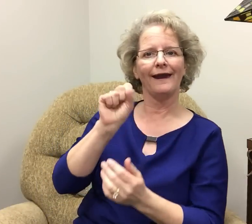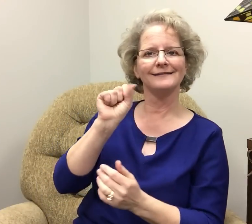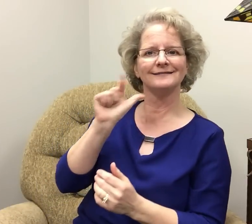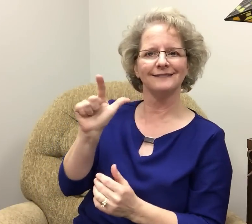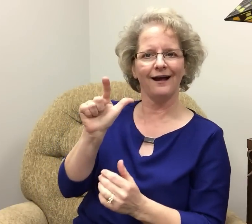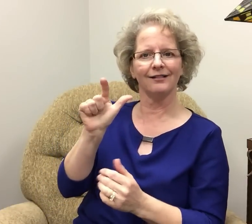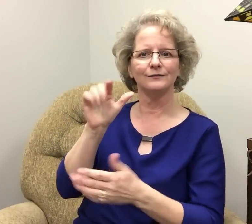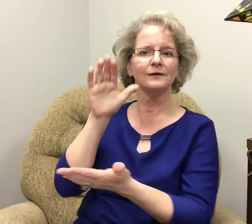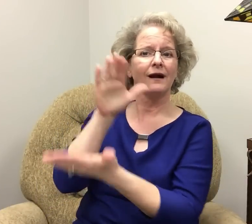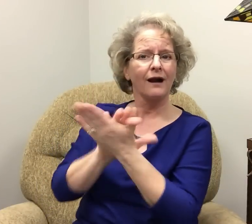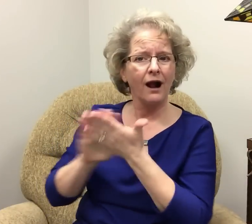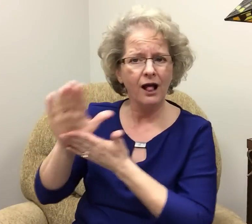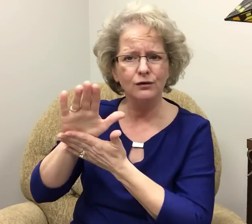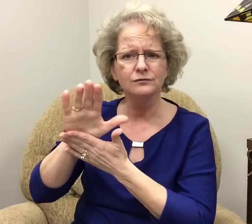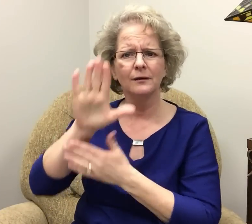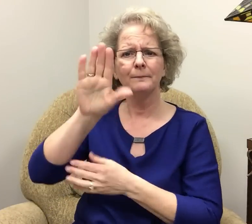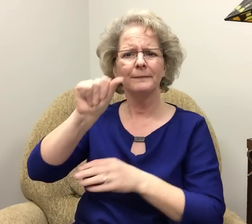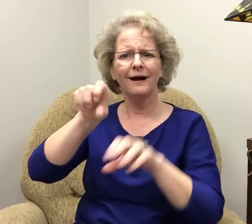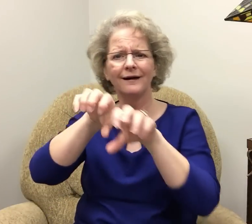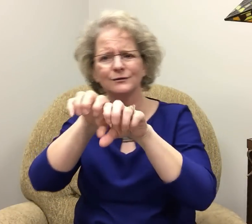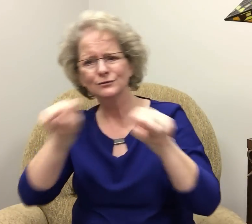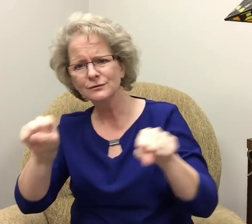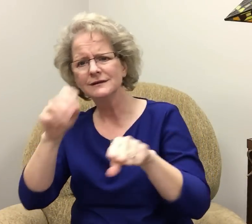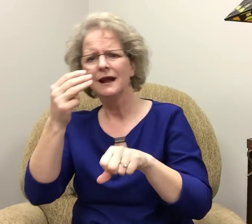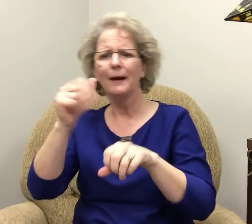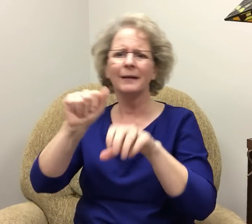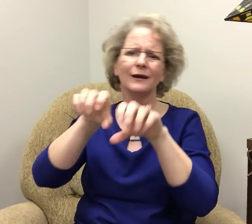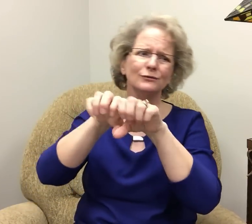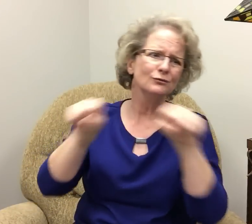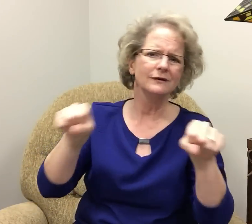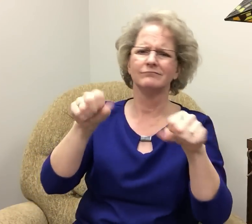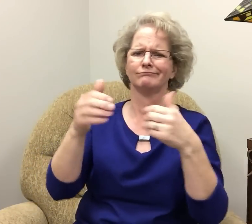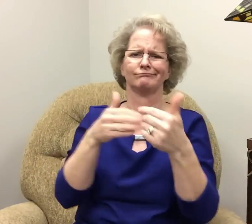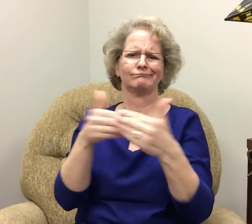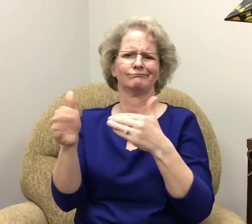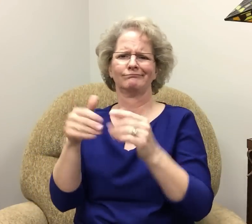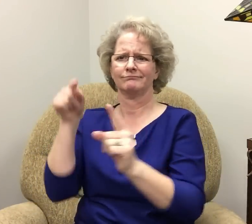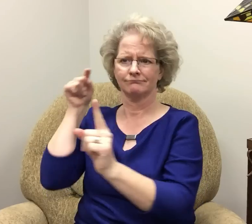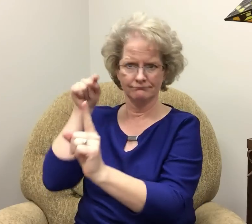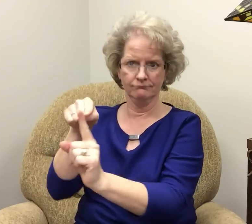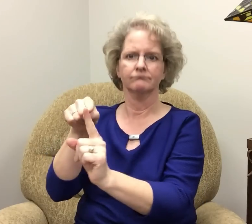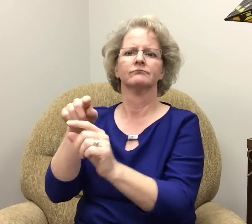Typically their first language is English so first they learn American Sign Language